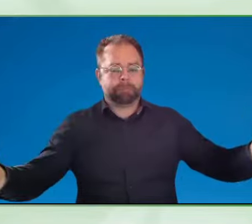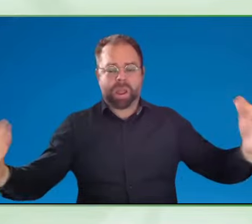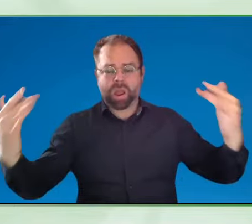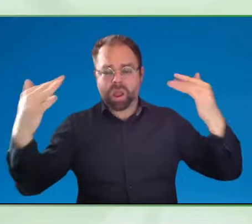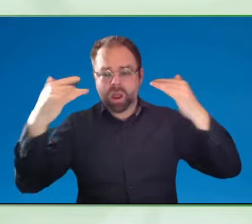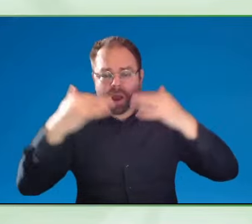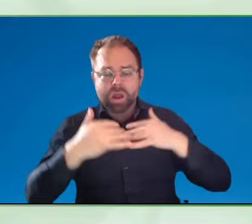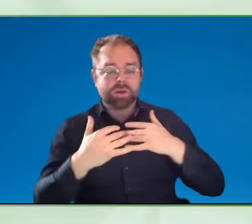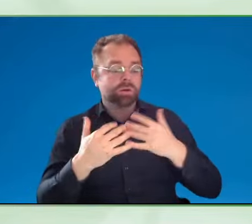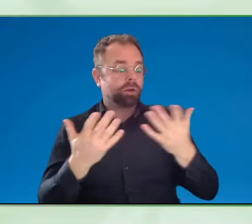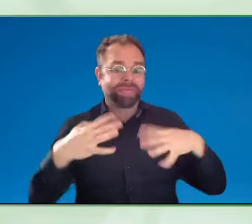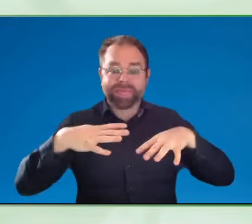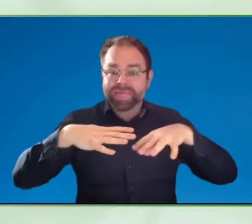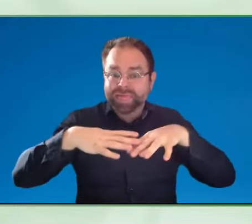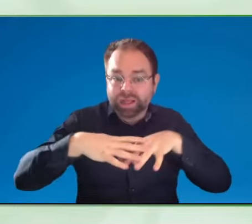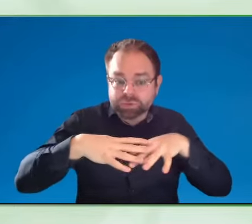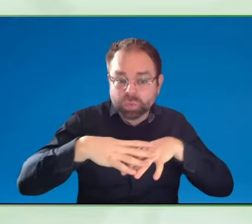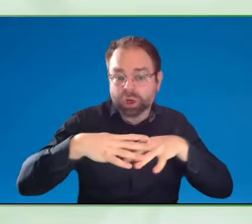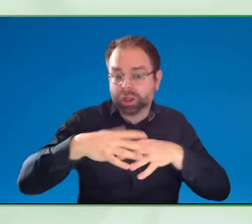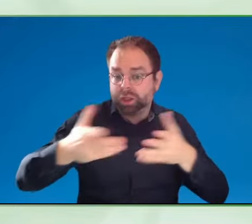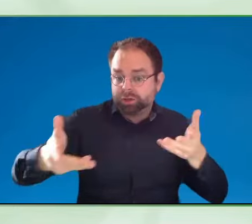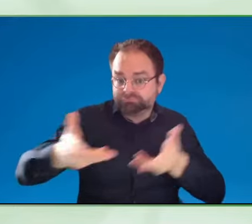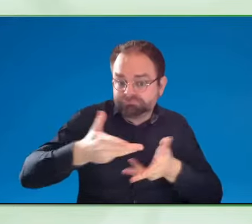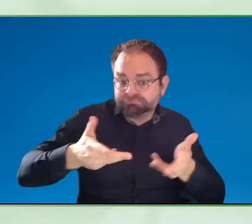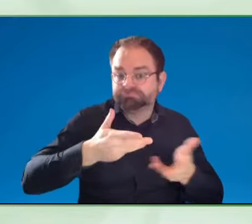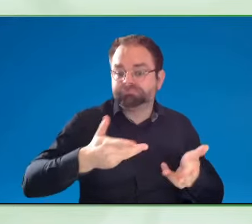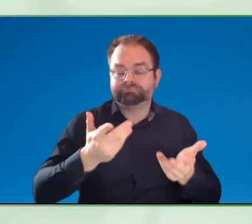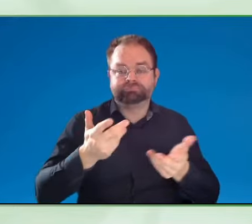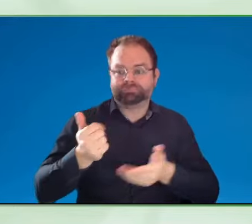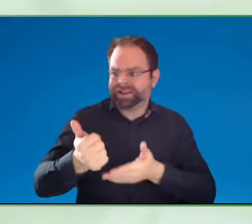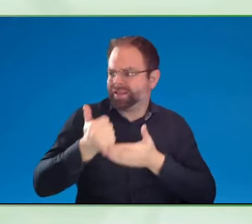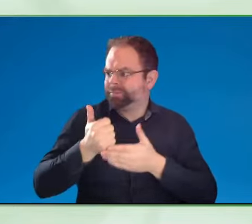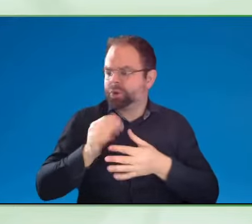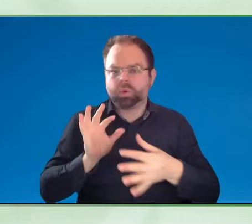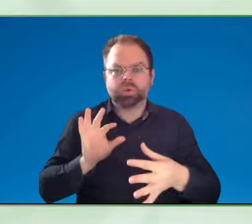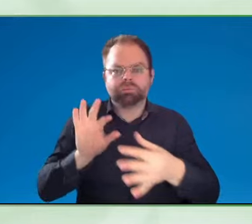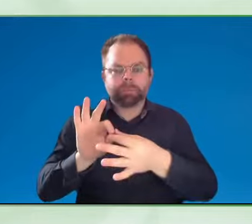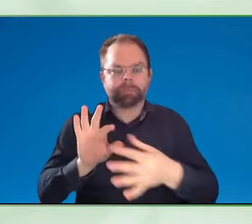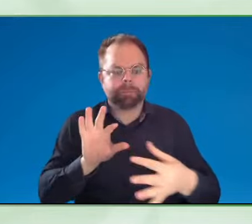I needed help and it magically arrives.